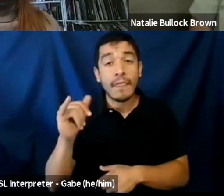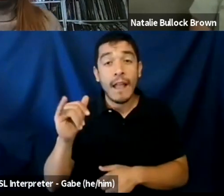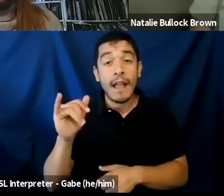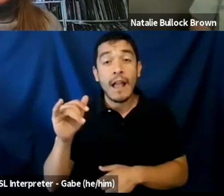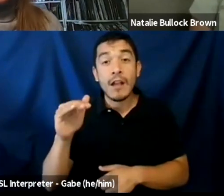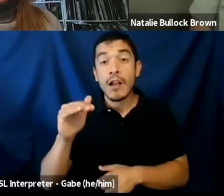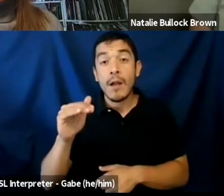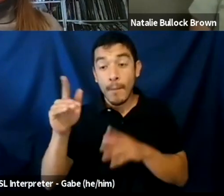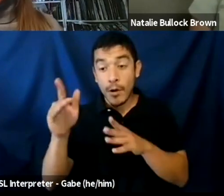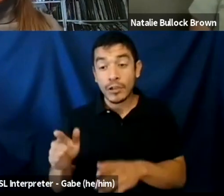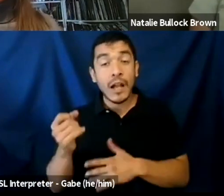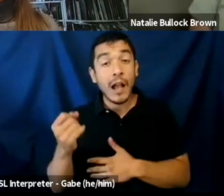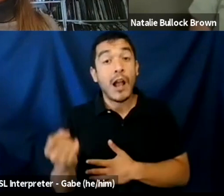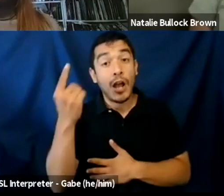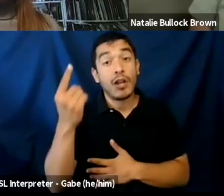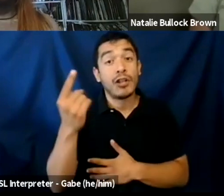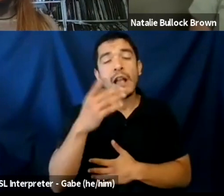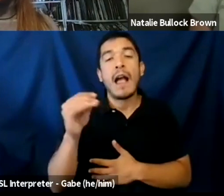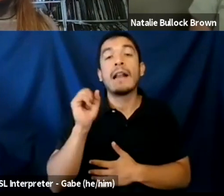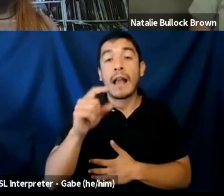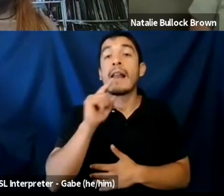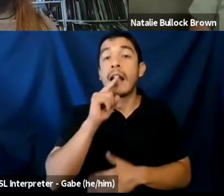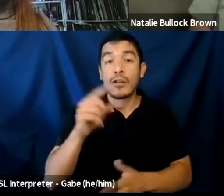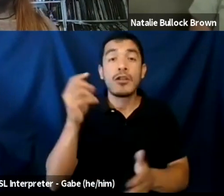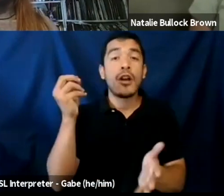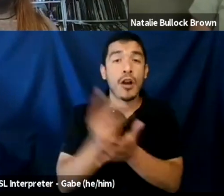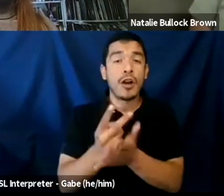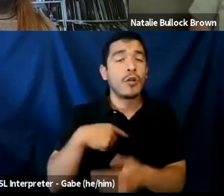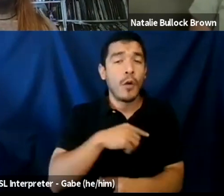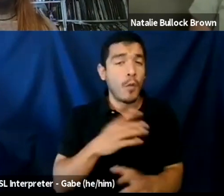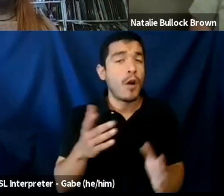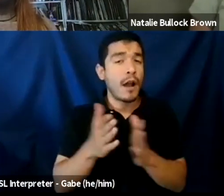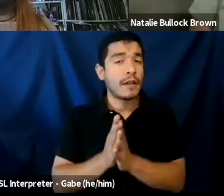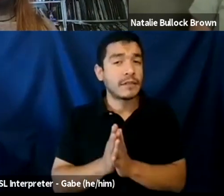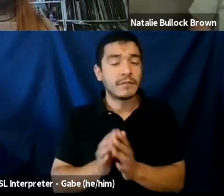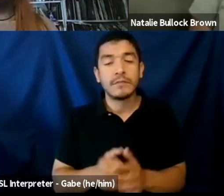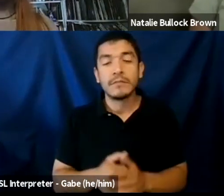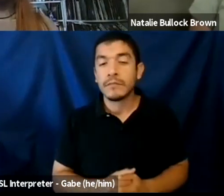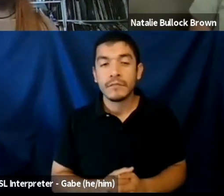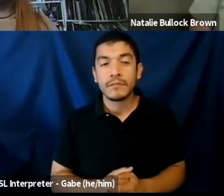and can actually consent to what we're asking. Such an interesting point,